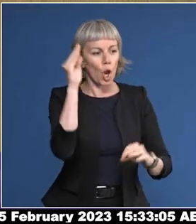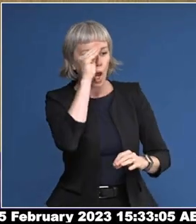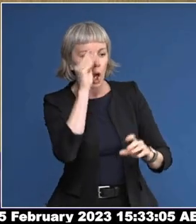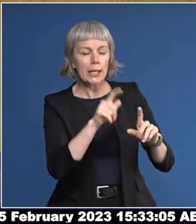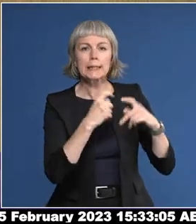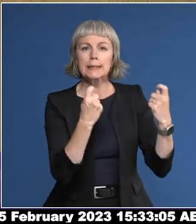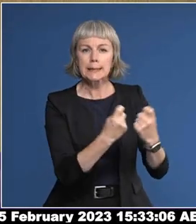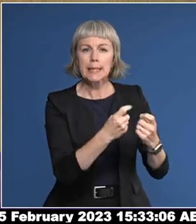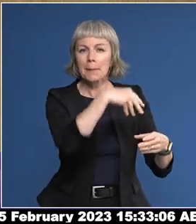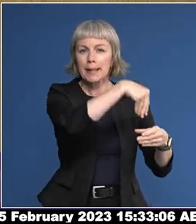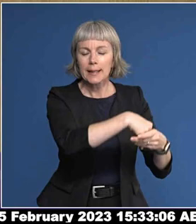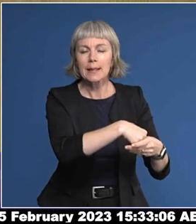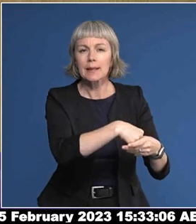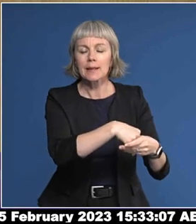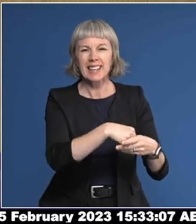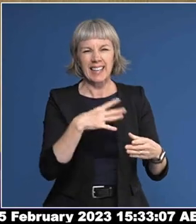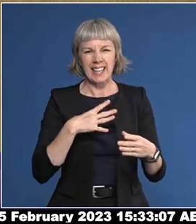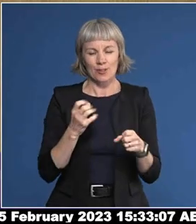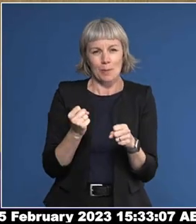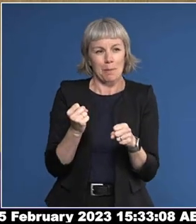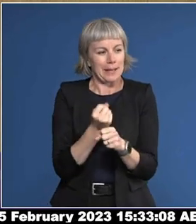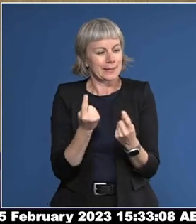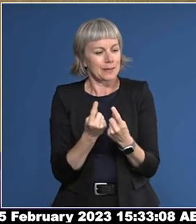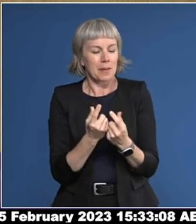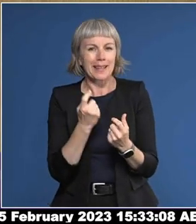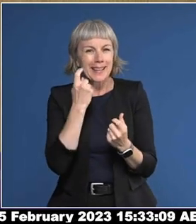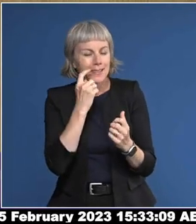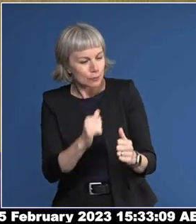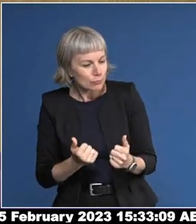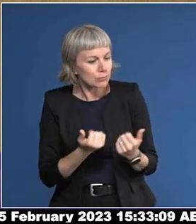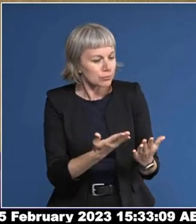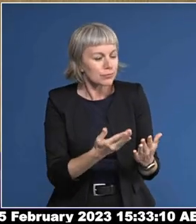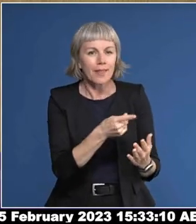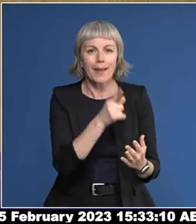there was really easily accessible information and training on human rights was